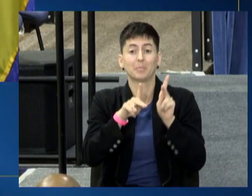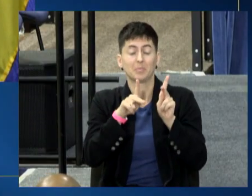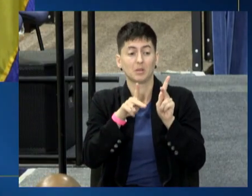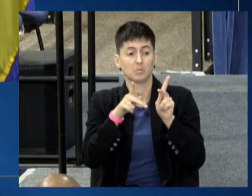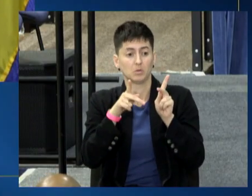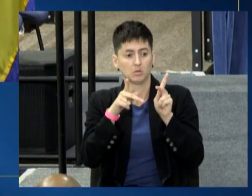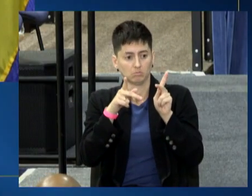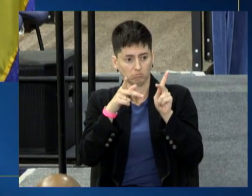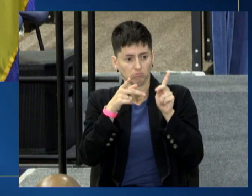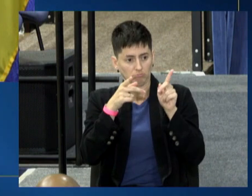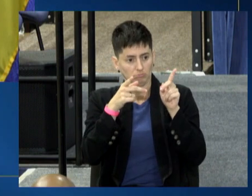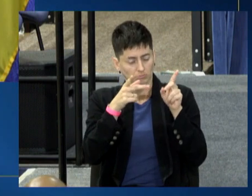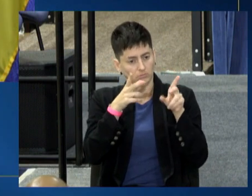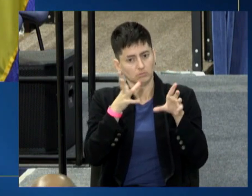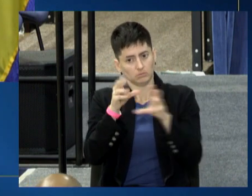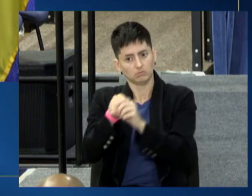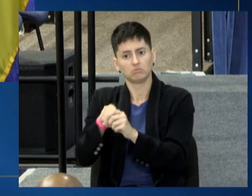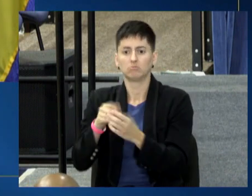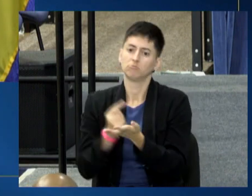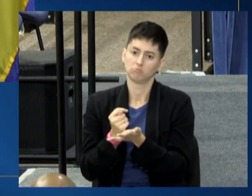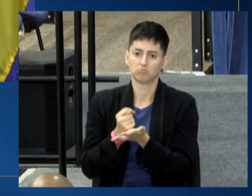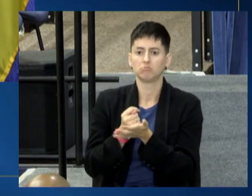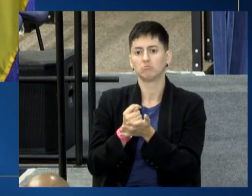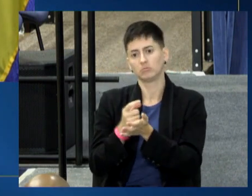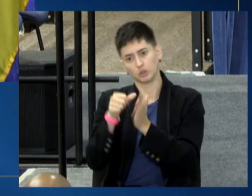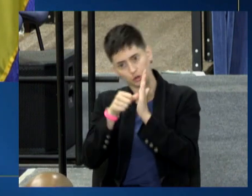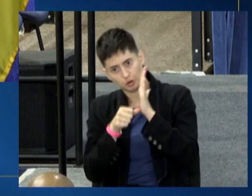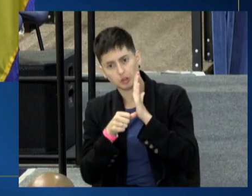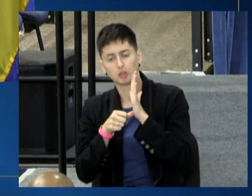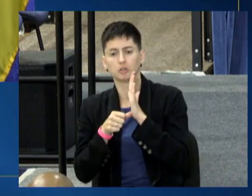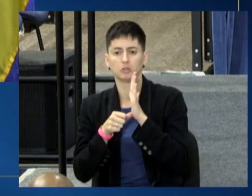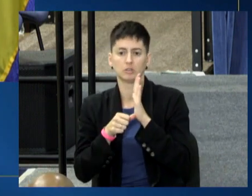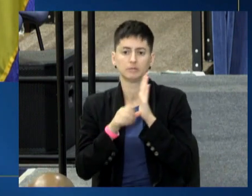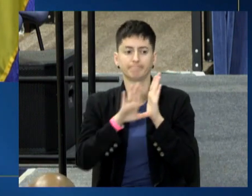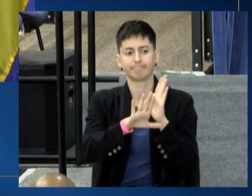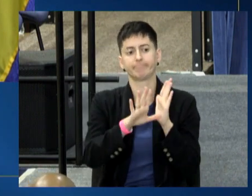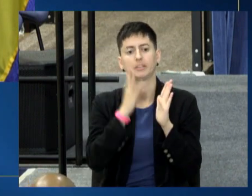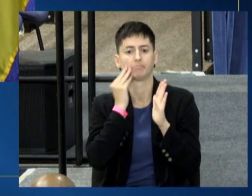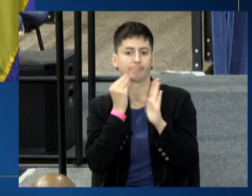Another is the National Institute of Standards and Technologies, or NIST, updating its research